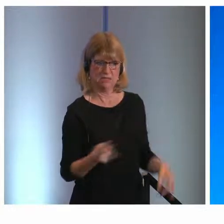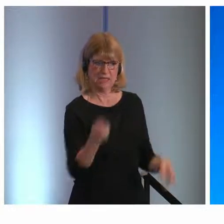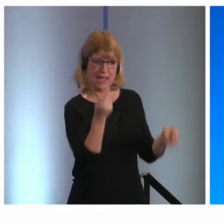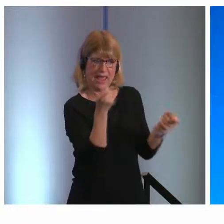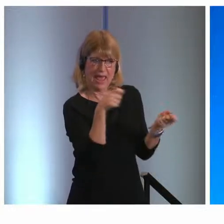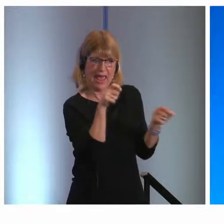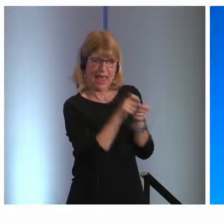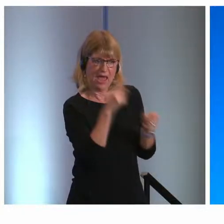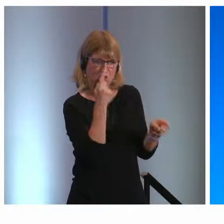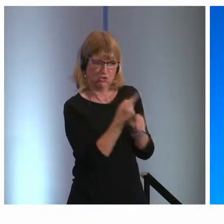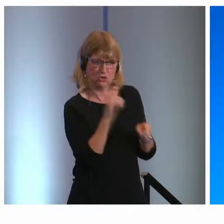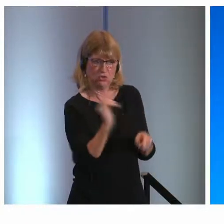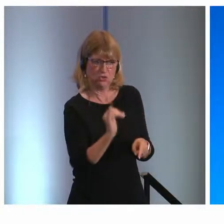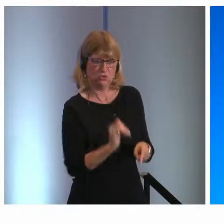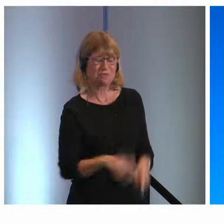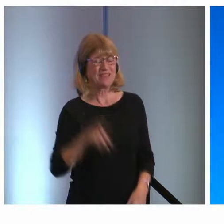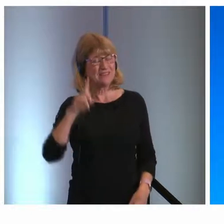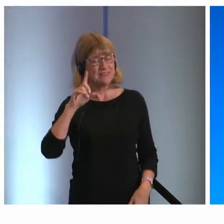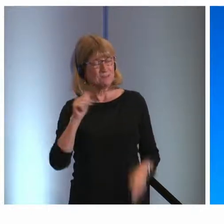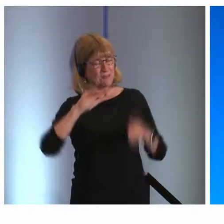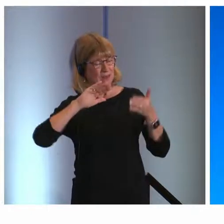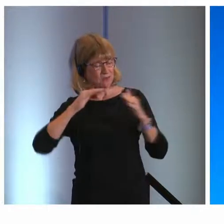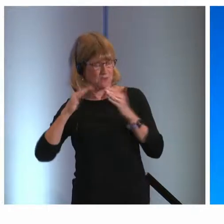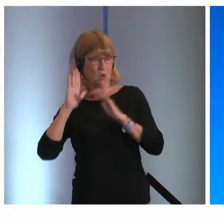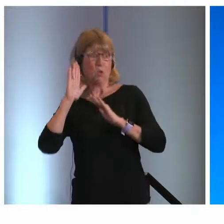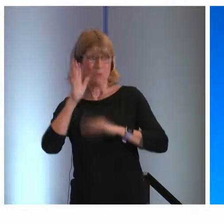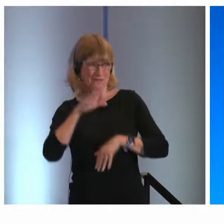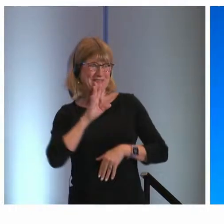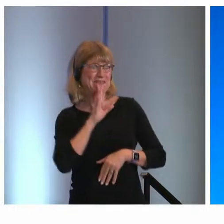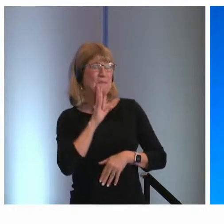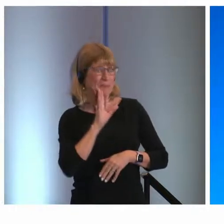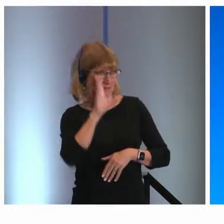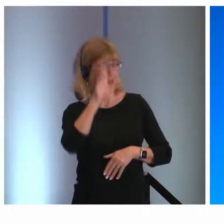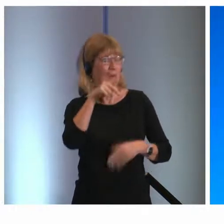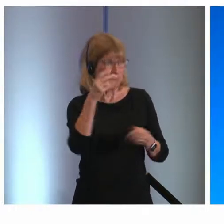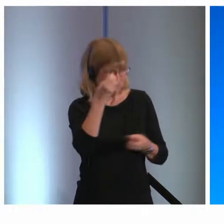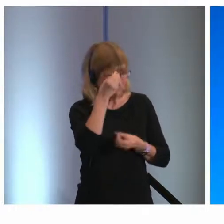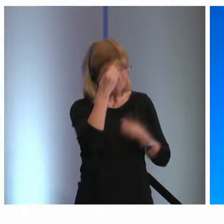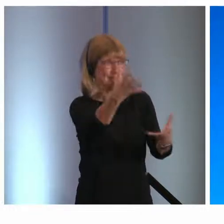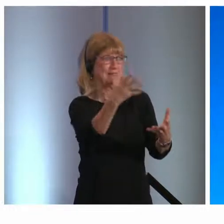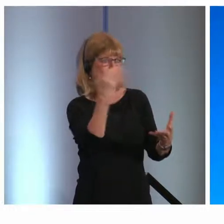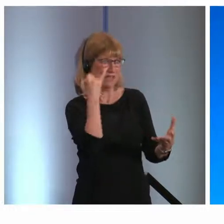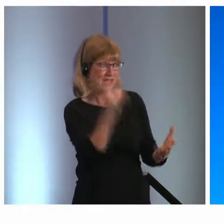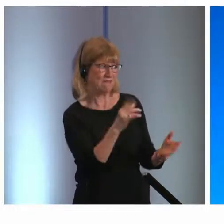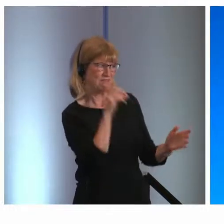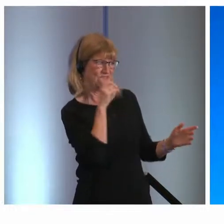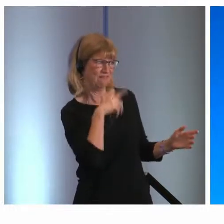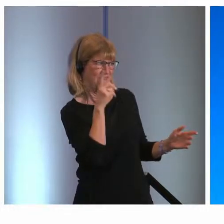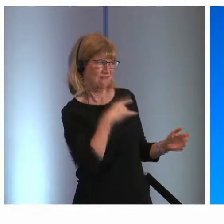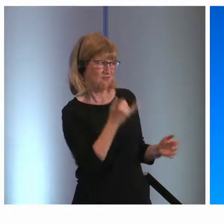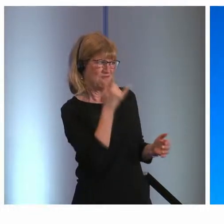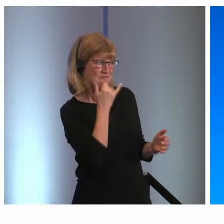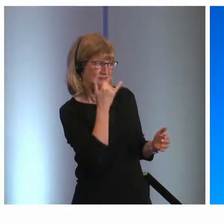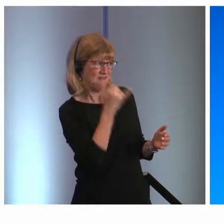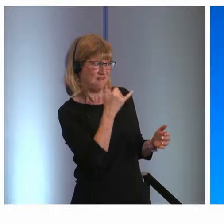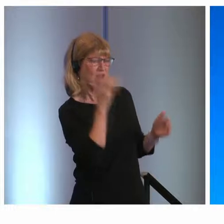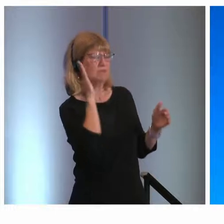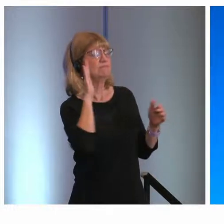authentic; and the messaging is accurate. Danny Woodburn: And this community definitely will speak